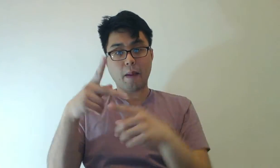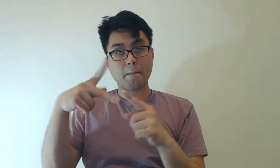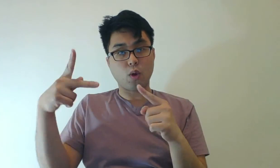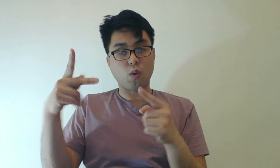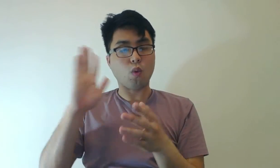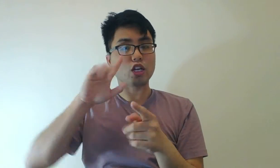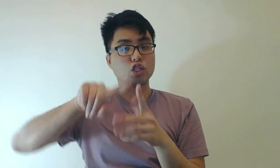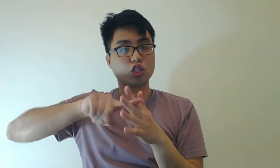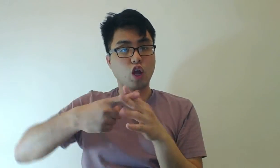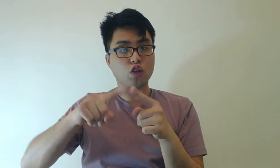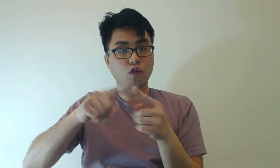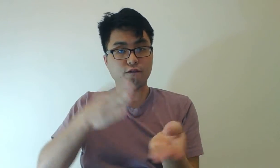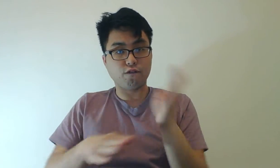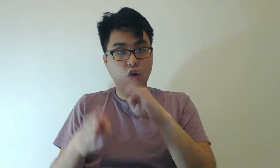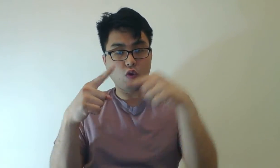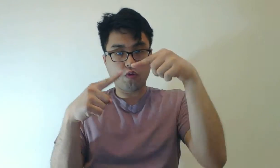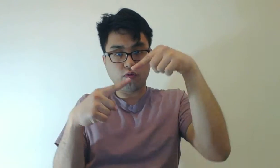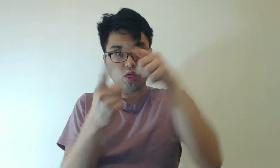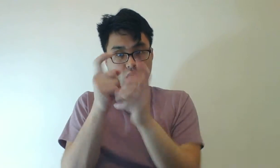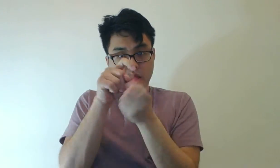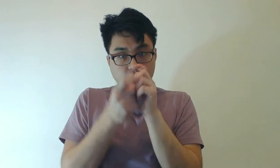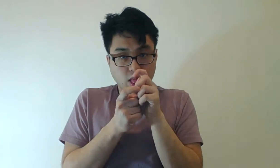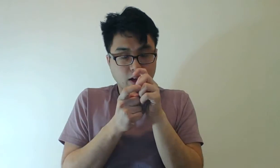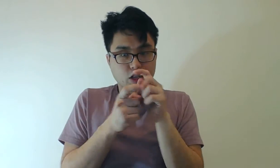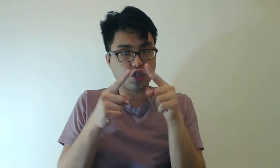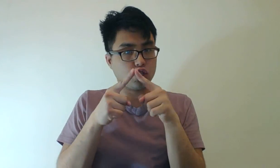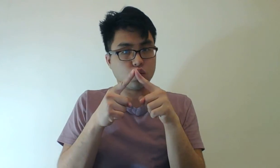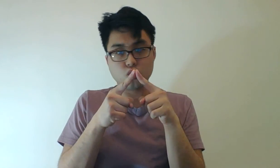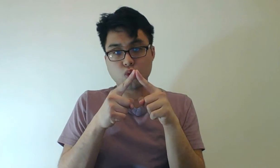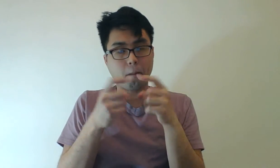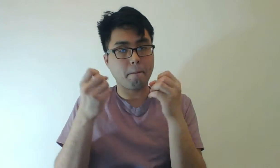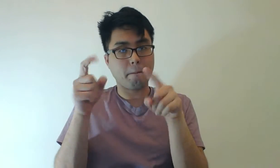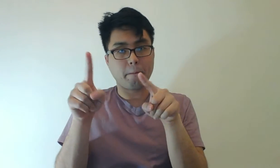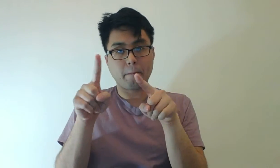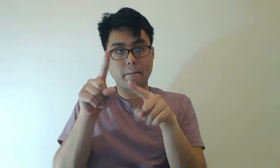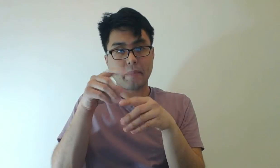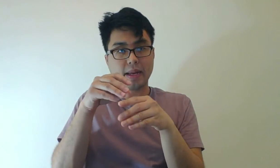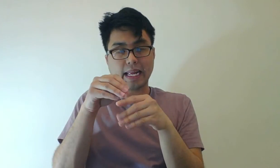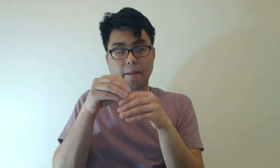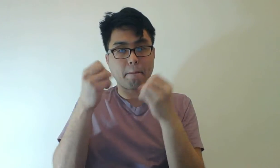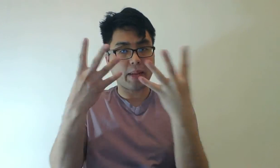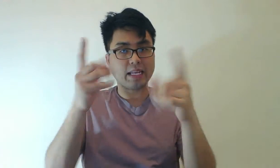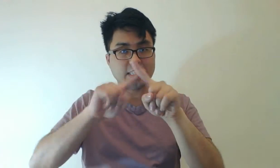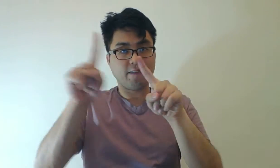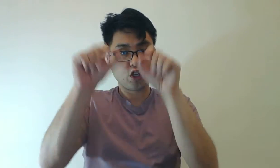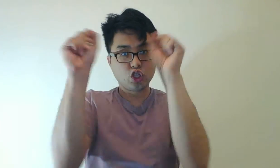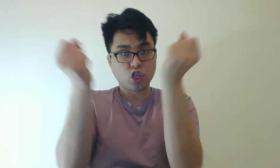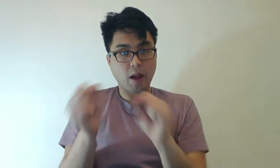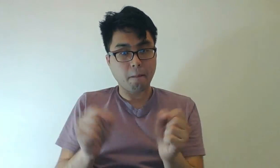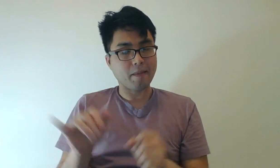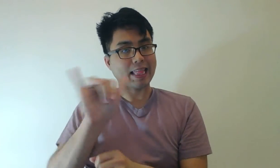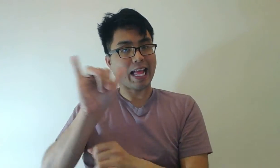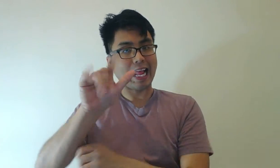then protein will start folding into many different shapes